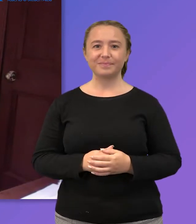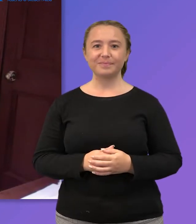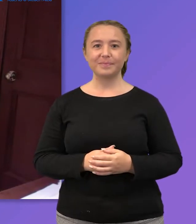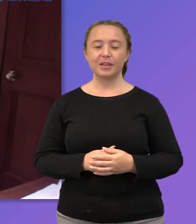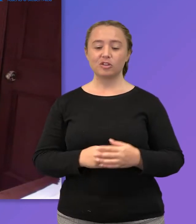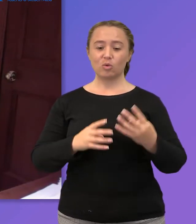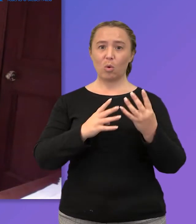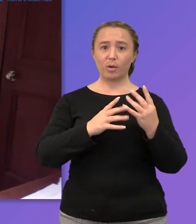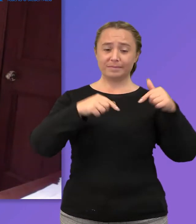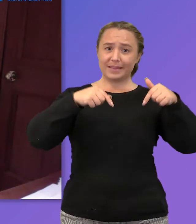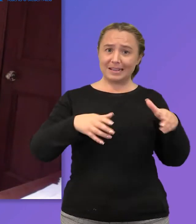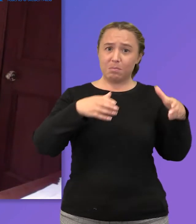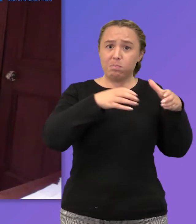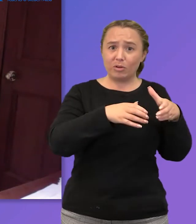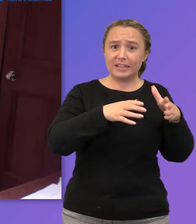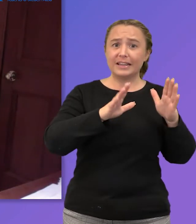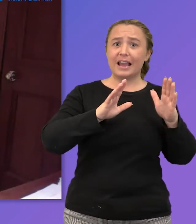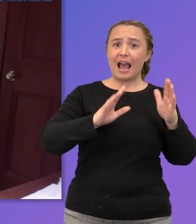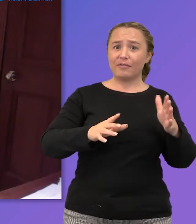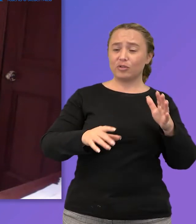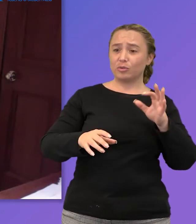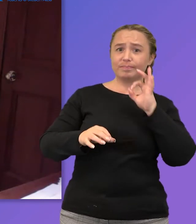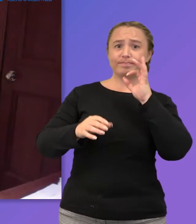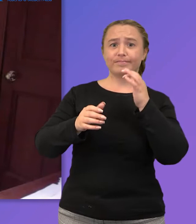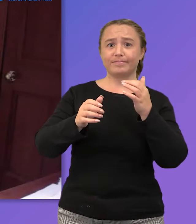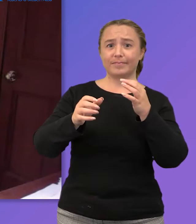As a body answerable to Scottish Parliament, We have a great responsibility to operate